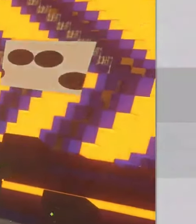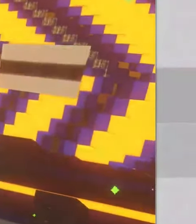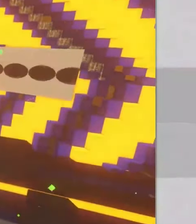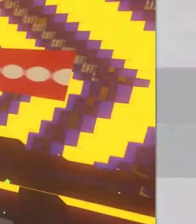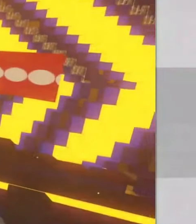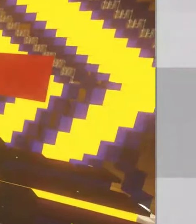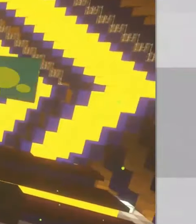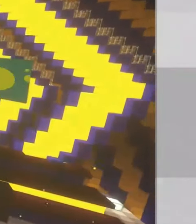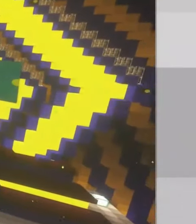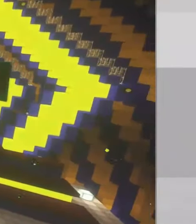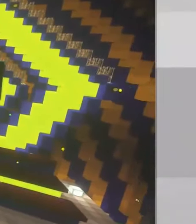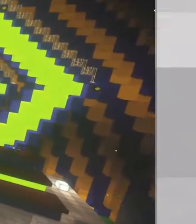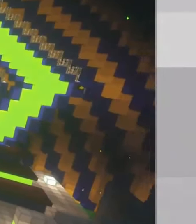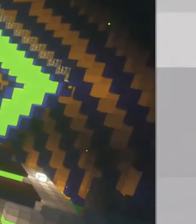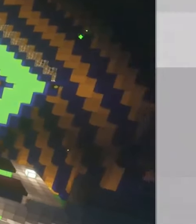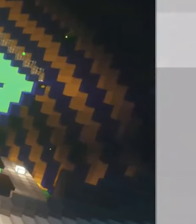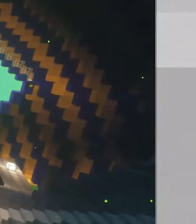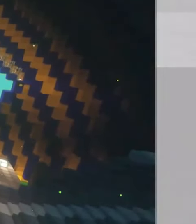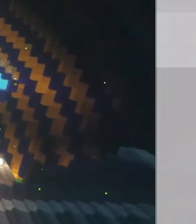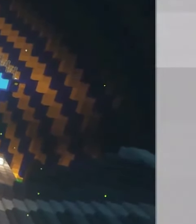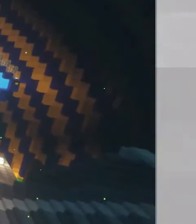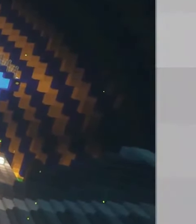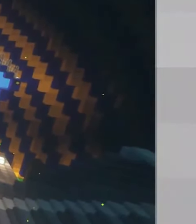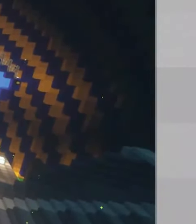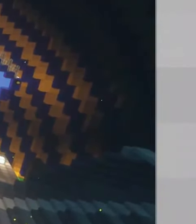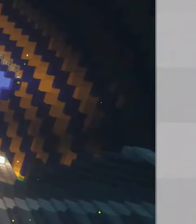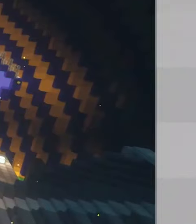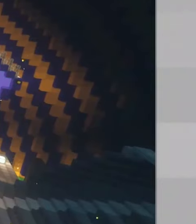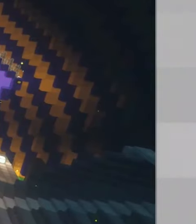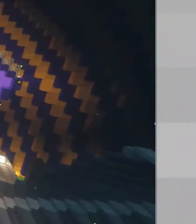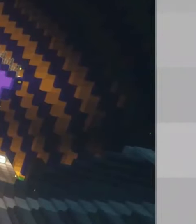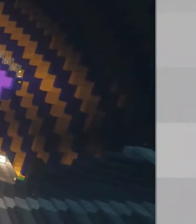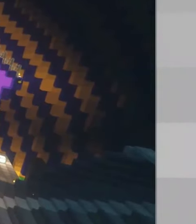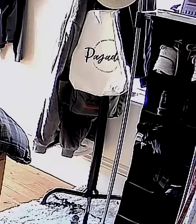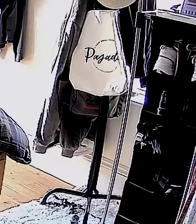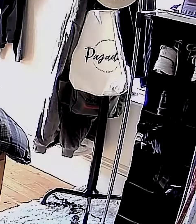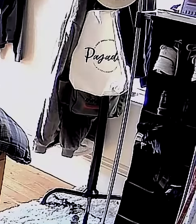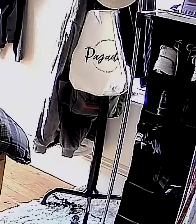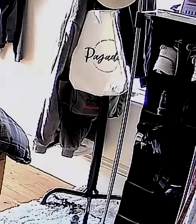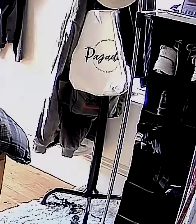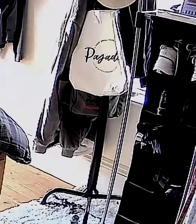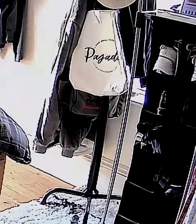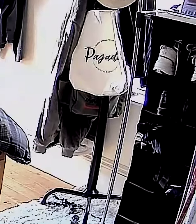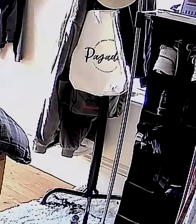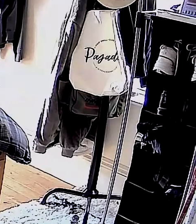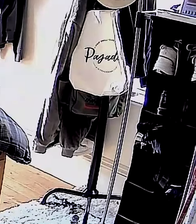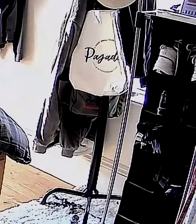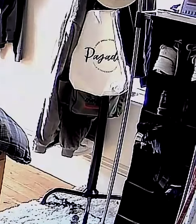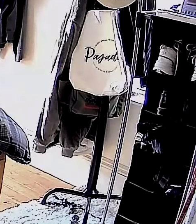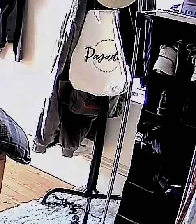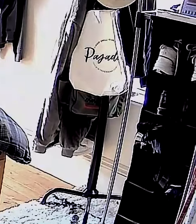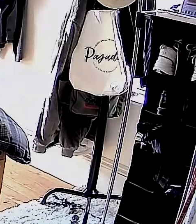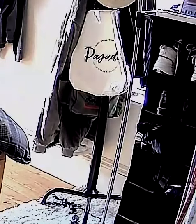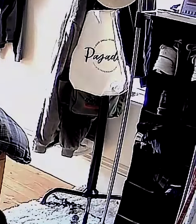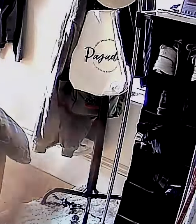WITH THE HELP OF SOME OF THE MOST TALENTED BUILDERS AND DEVELOPERS WE HOSTED IT ALL IN A REIMAGINED VERSION OF BERKELEY'S